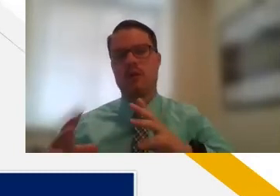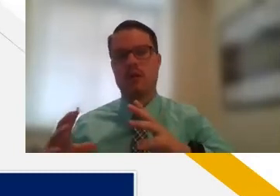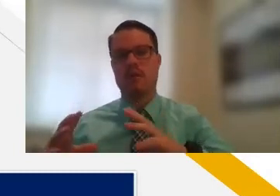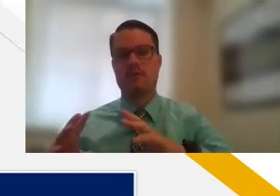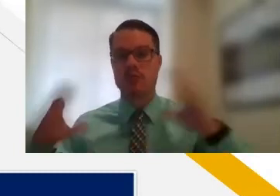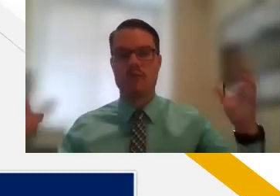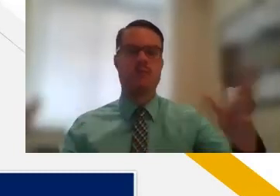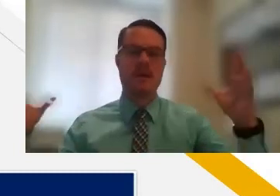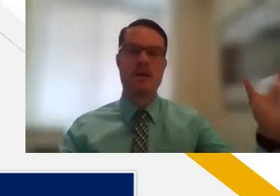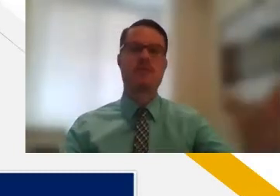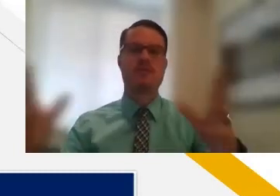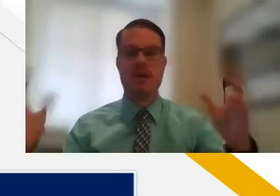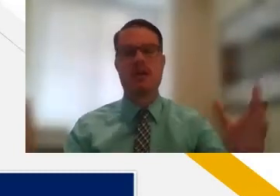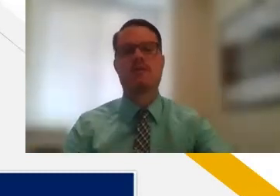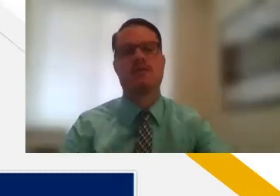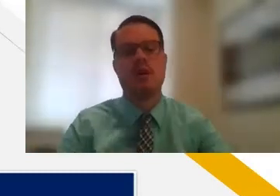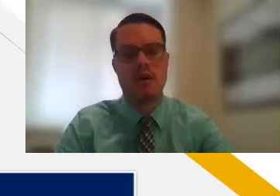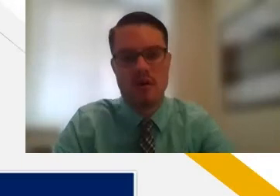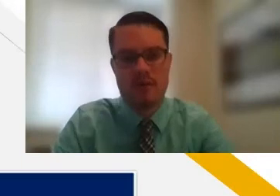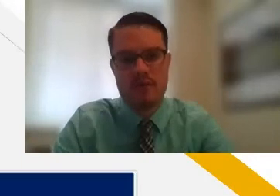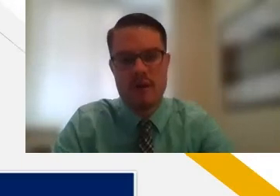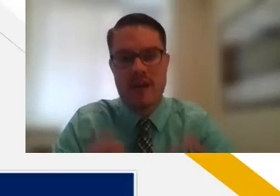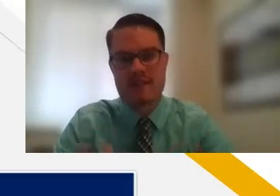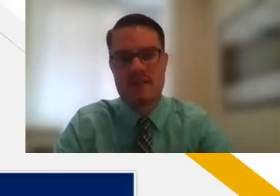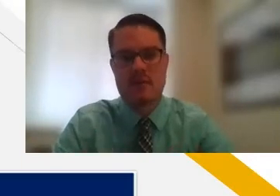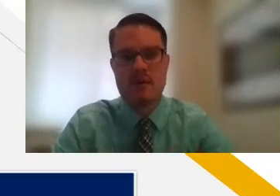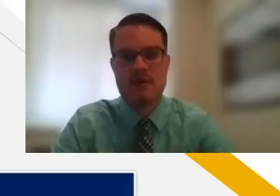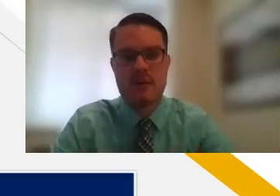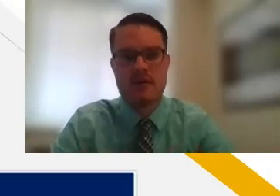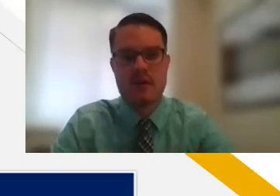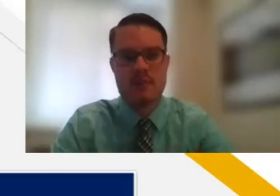So it covers a vast number of people.